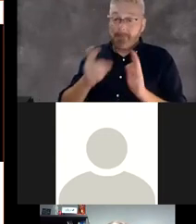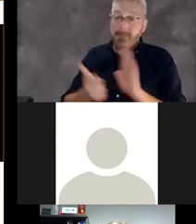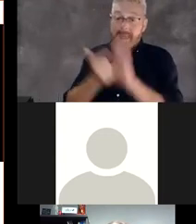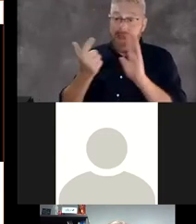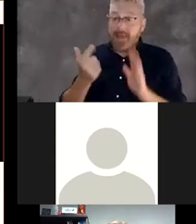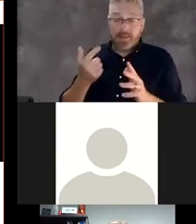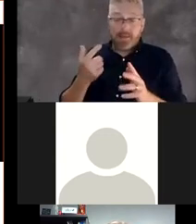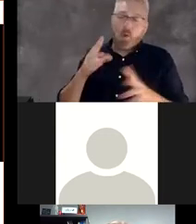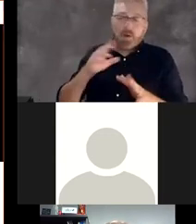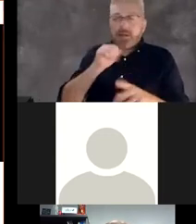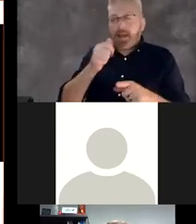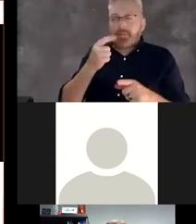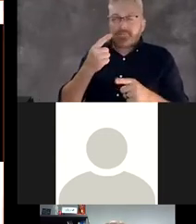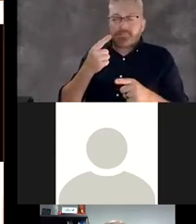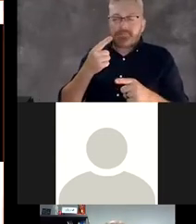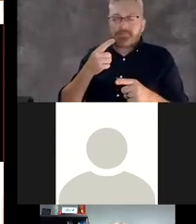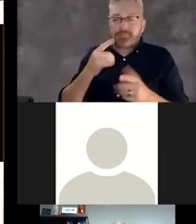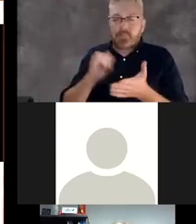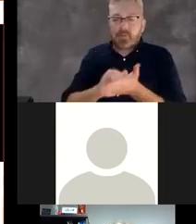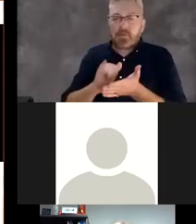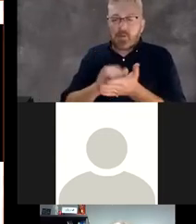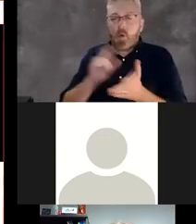Sonci: UNDER THE LAW. >> Josh: YEAH, UNDER THE LAW.